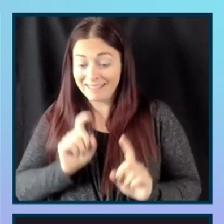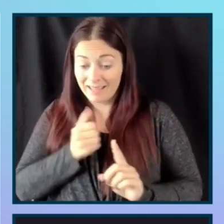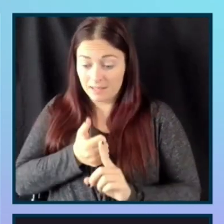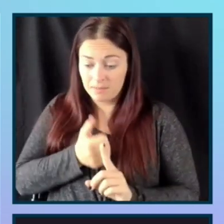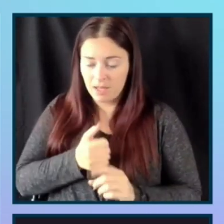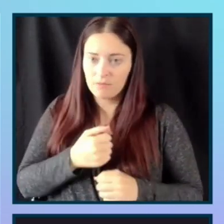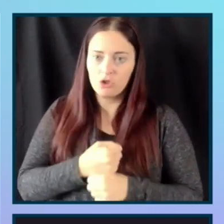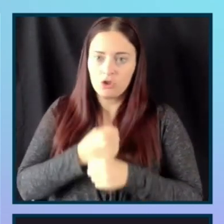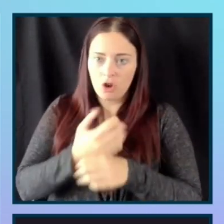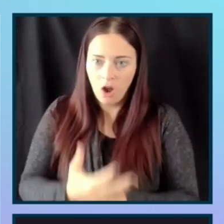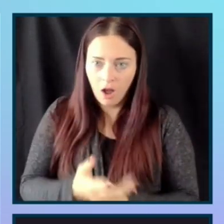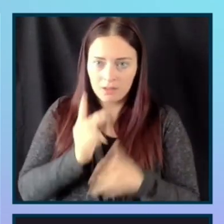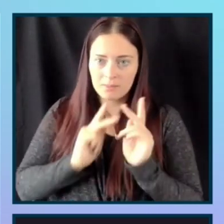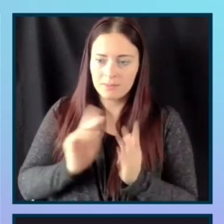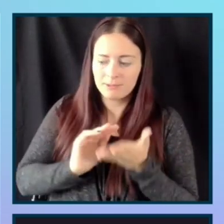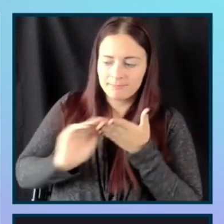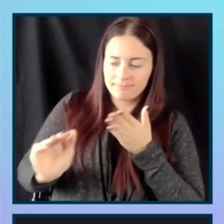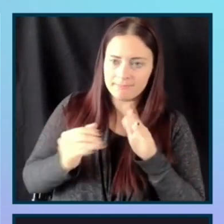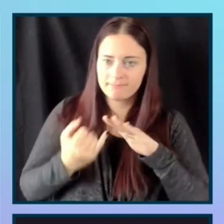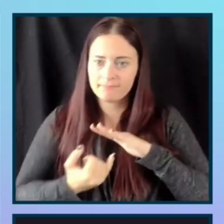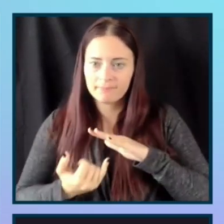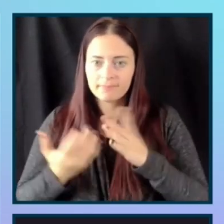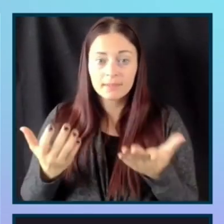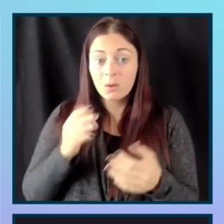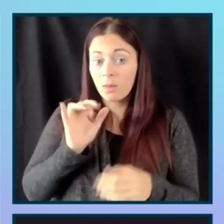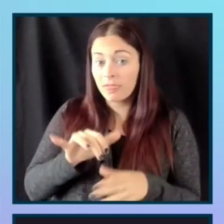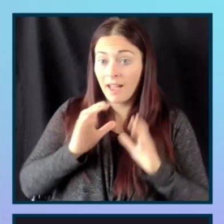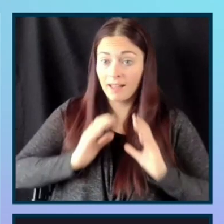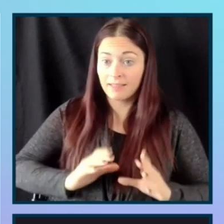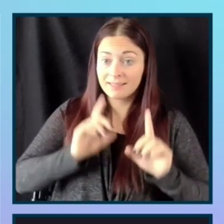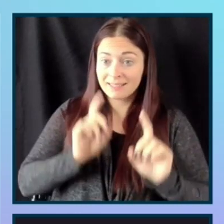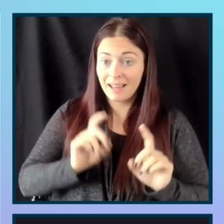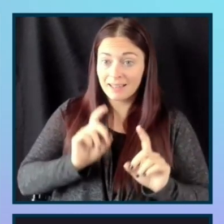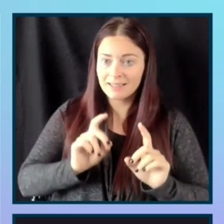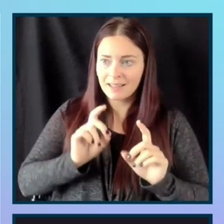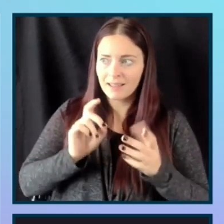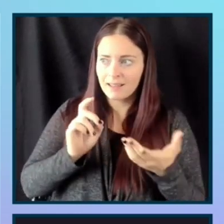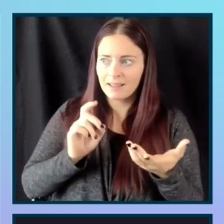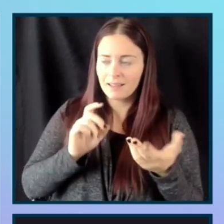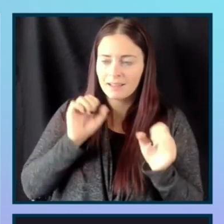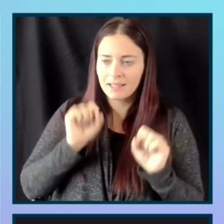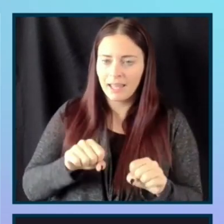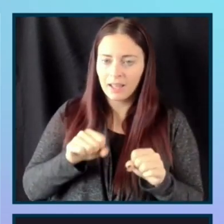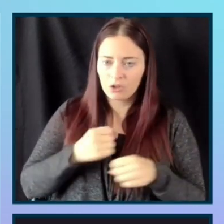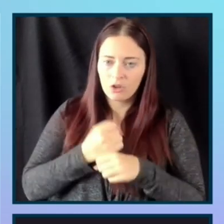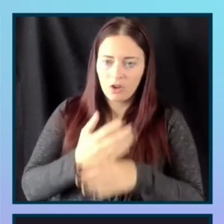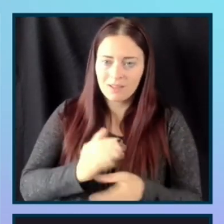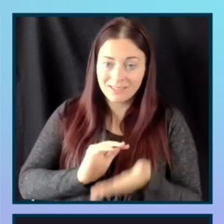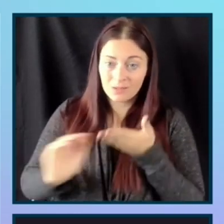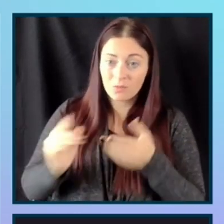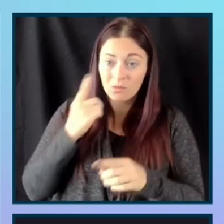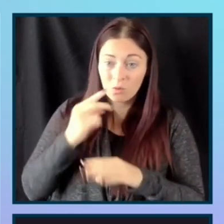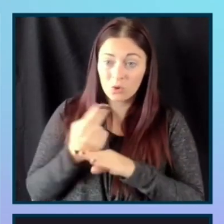So a client side A/B test can be an exclusionary point for a user who hits your site.